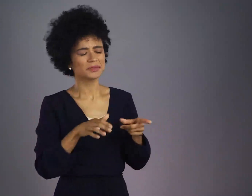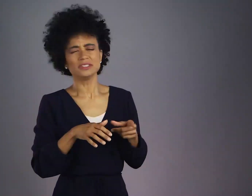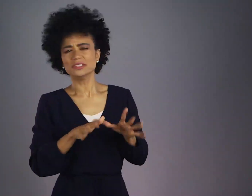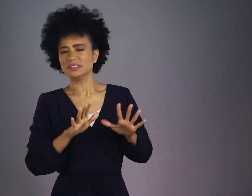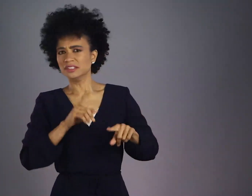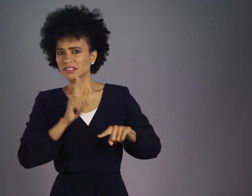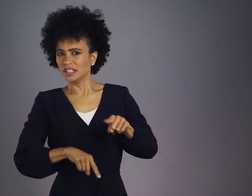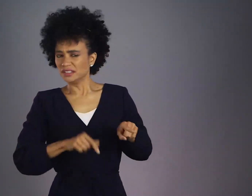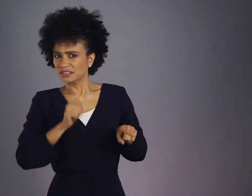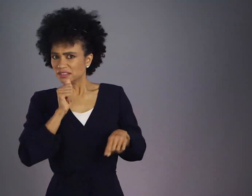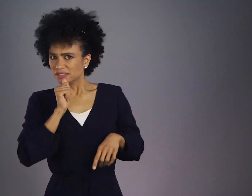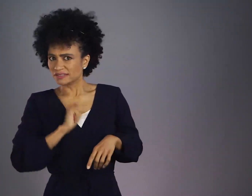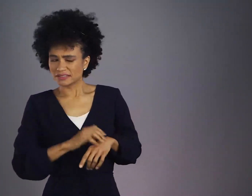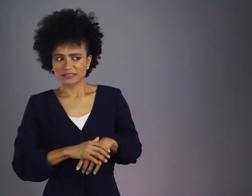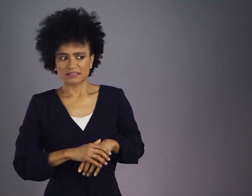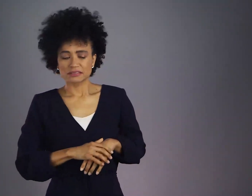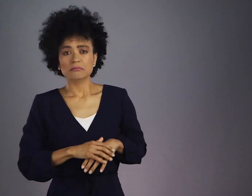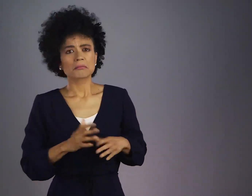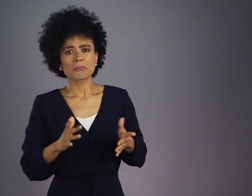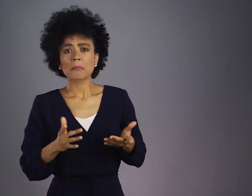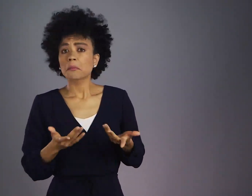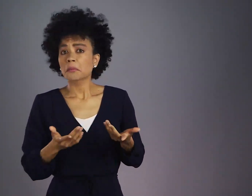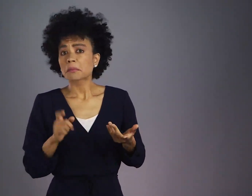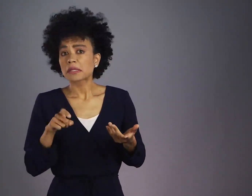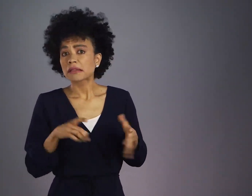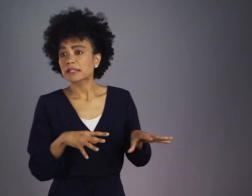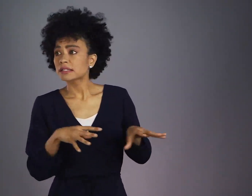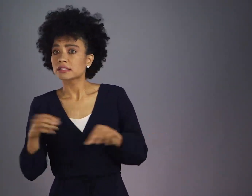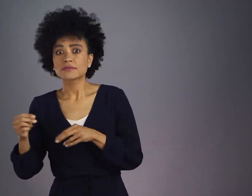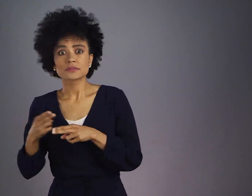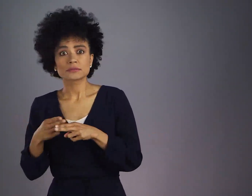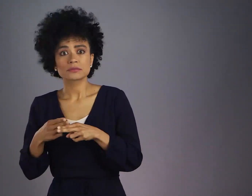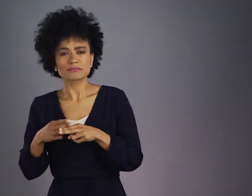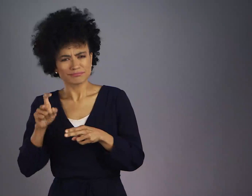Even though your husband becomes unbearable and you have to leave him temporarily,